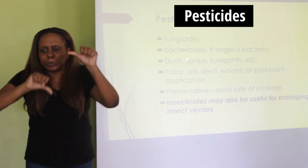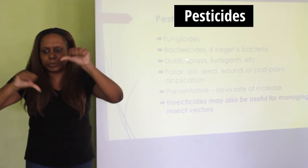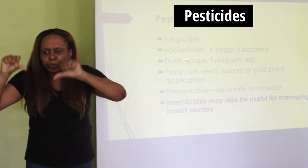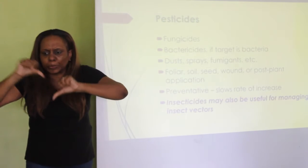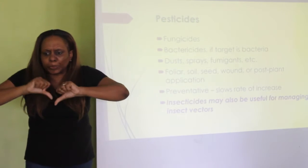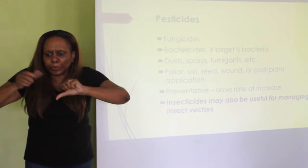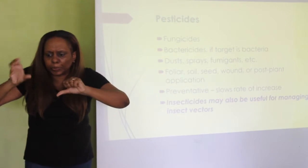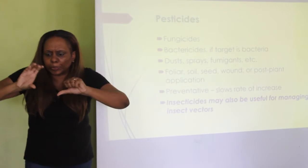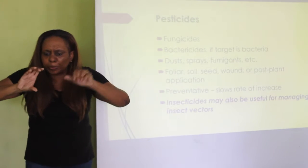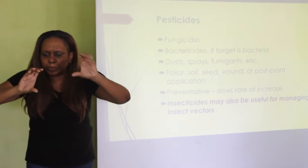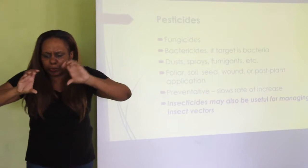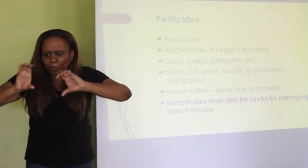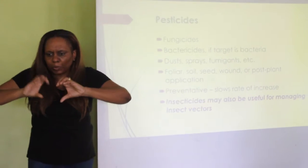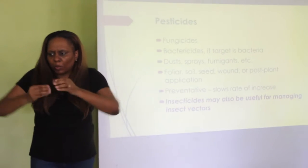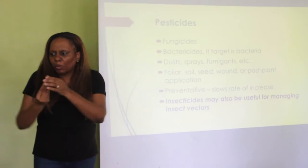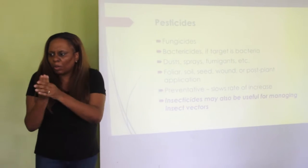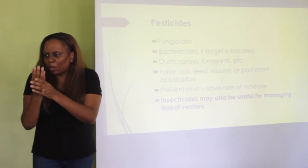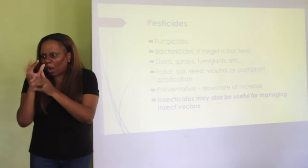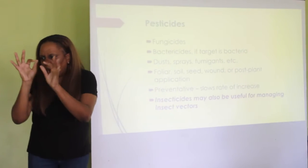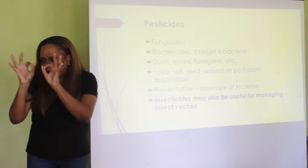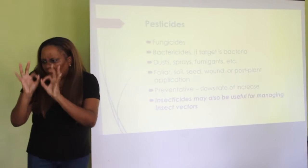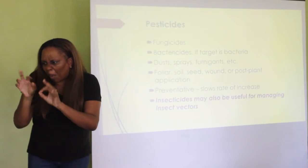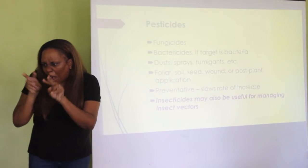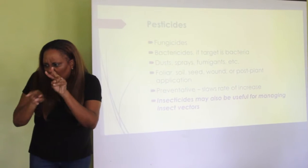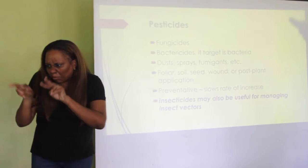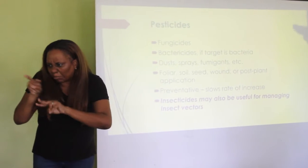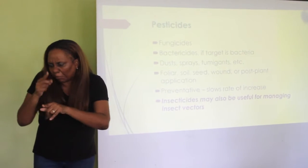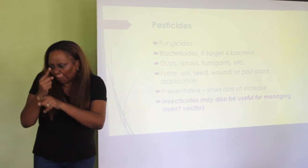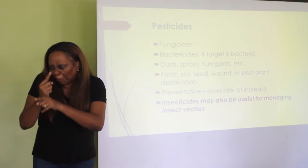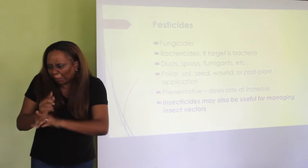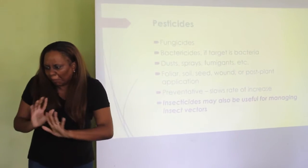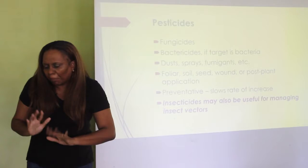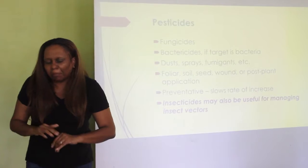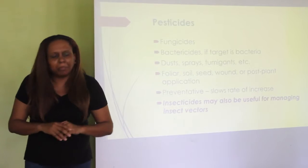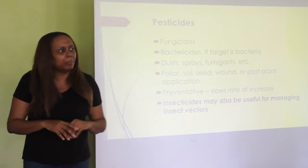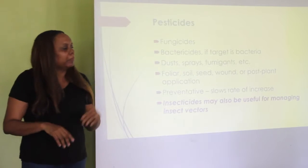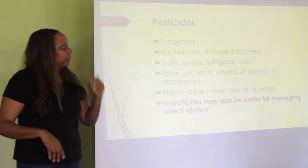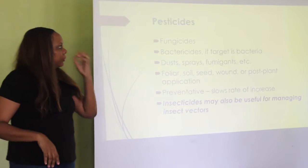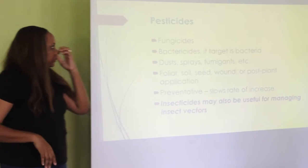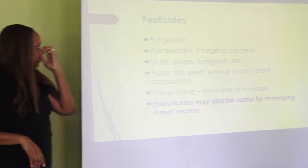if we have a nematodes or our diseases so we have fungicides we treat the the name of the